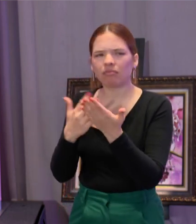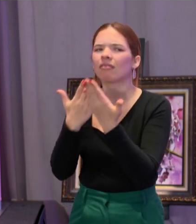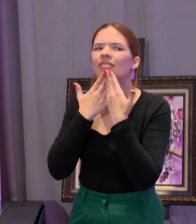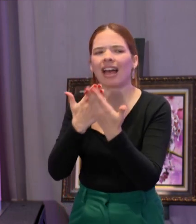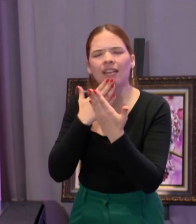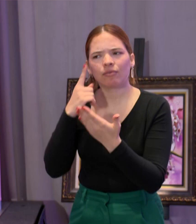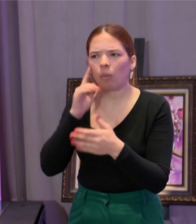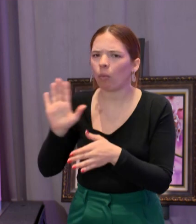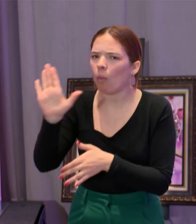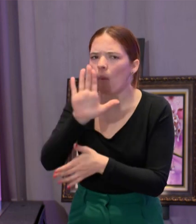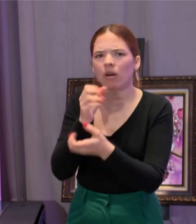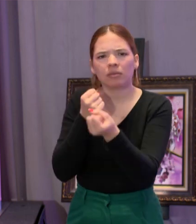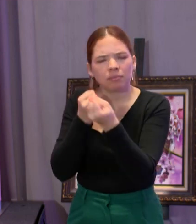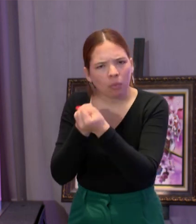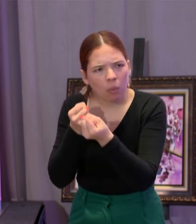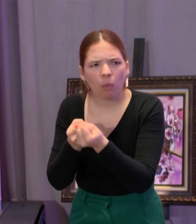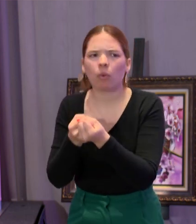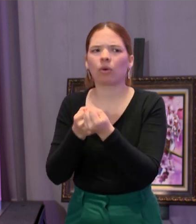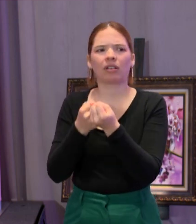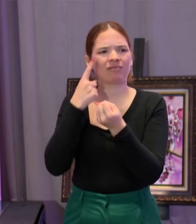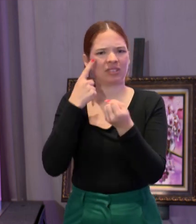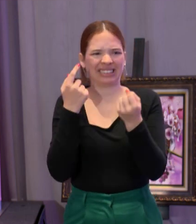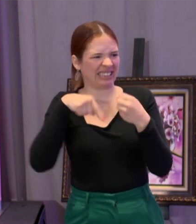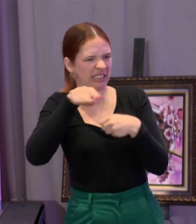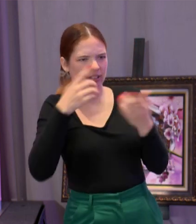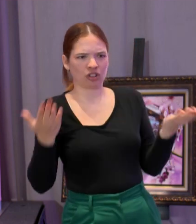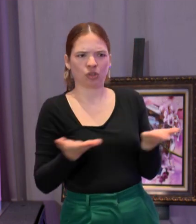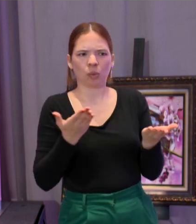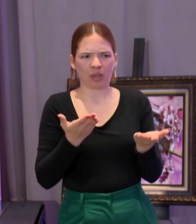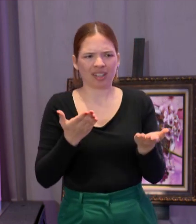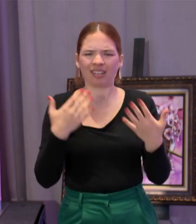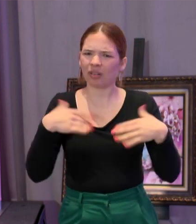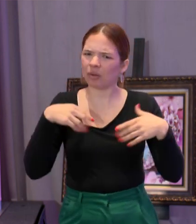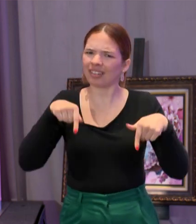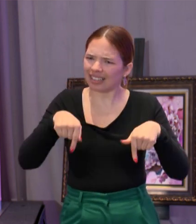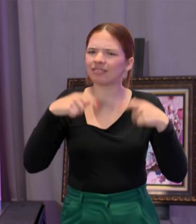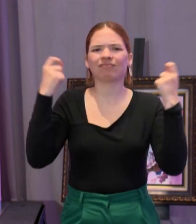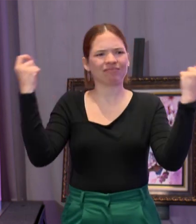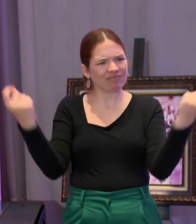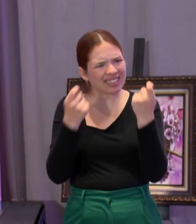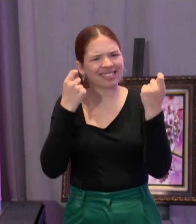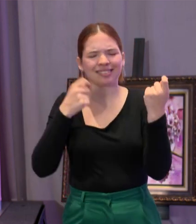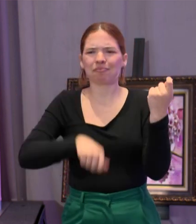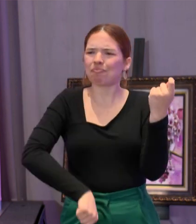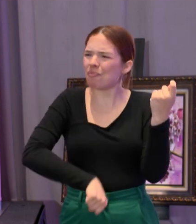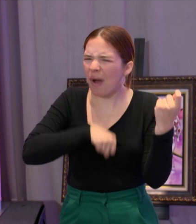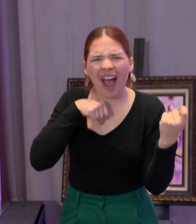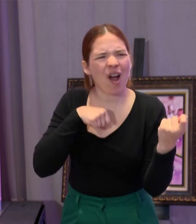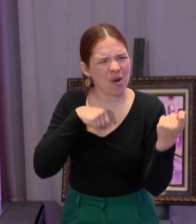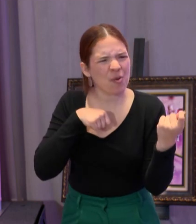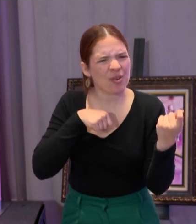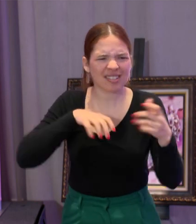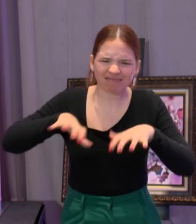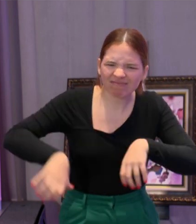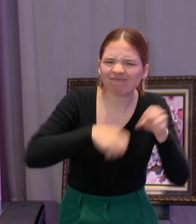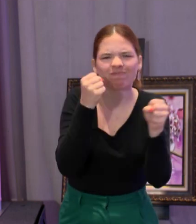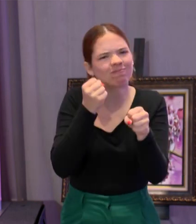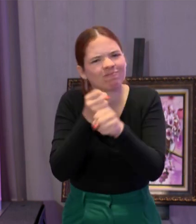AND EVERYBODY IN THIS ROOM THAT REALLY IT IS OUR FESTIVAL AND WE ARE SO PROUD TO PUT IT ON EACH YEAR. THANK YOU, MAYOR BOWSER, AND